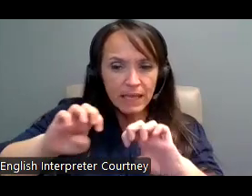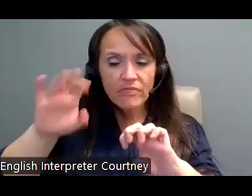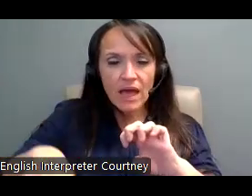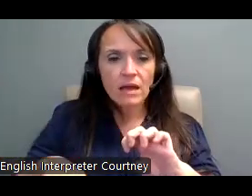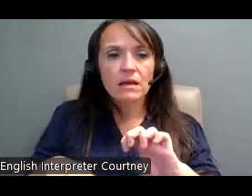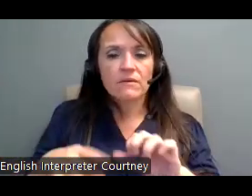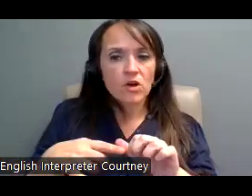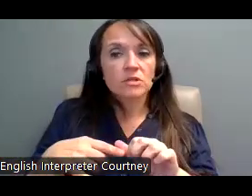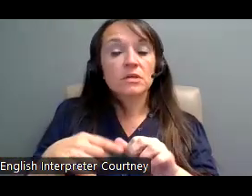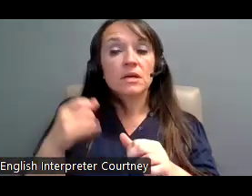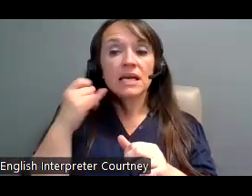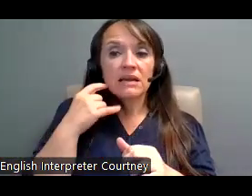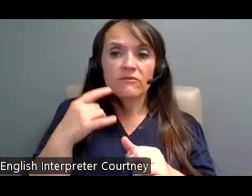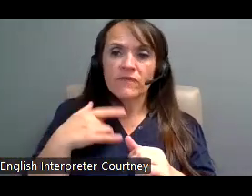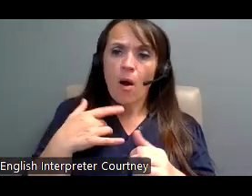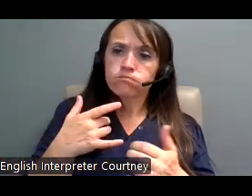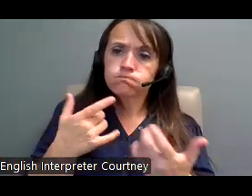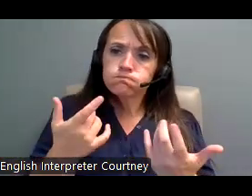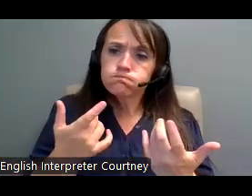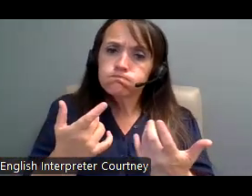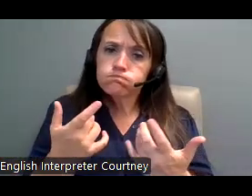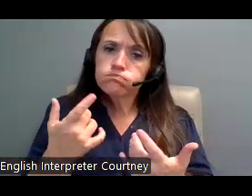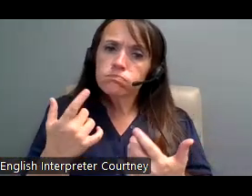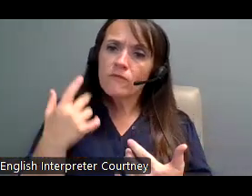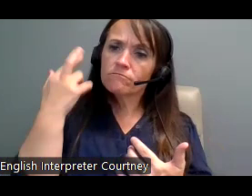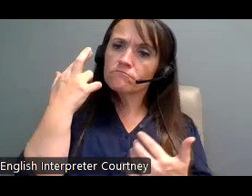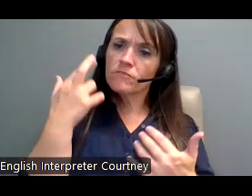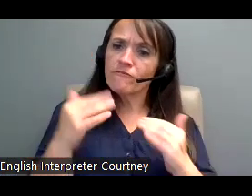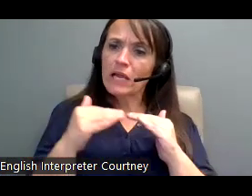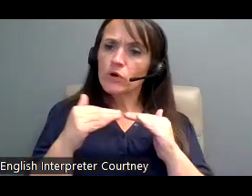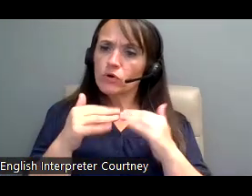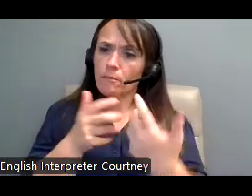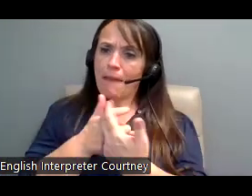be justified in our assessments. We have to ensure that the services are appropriate and